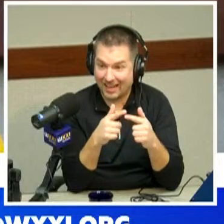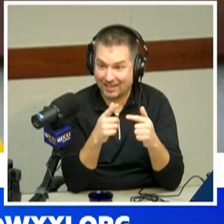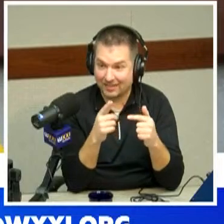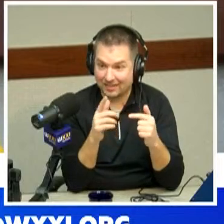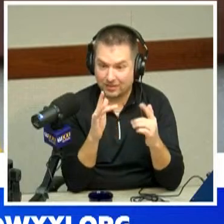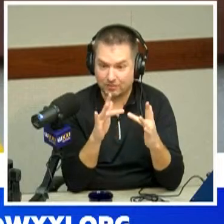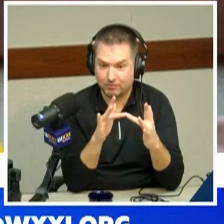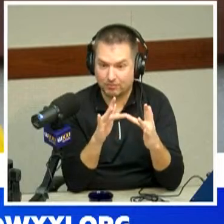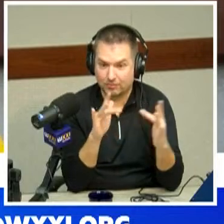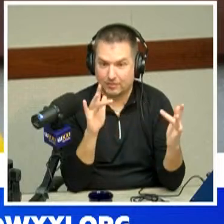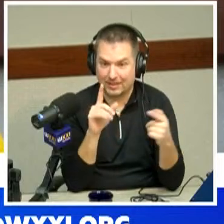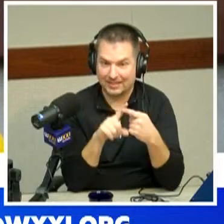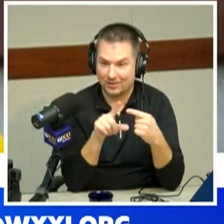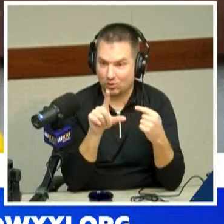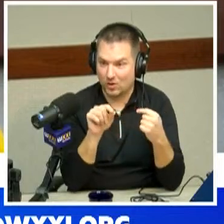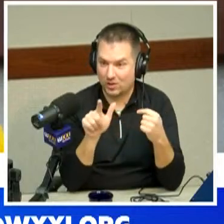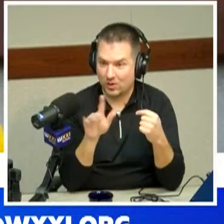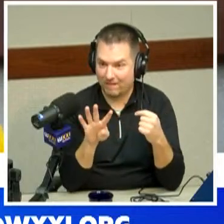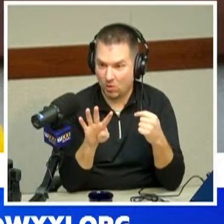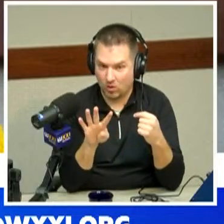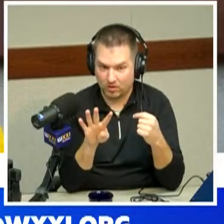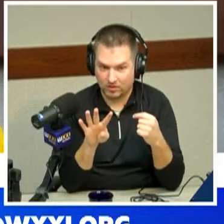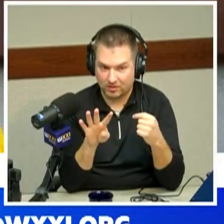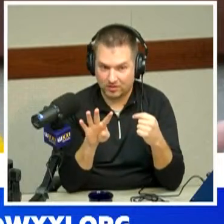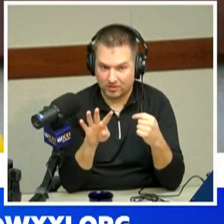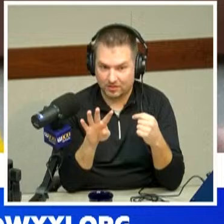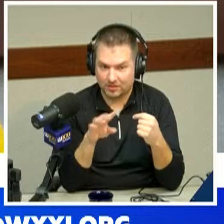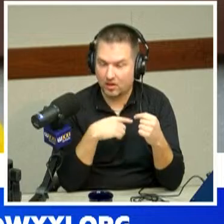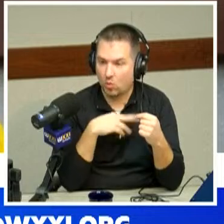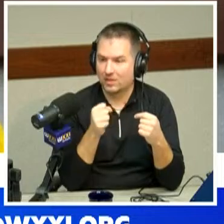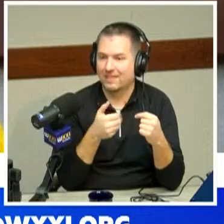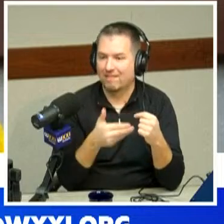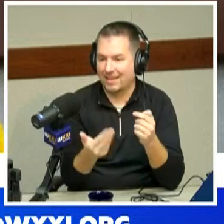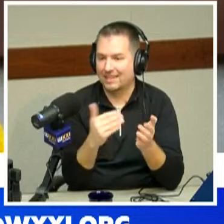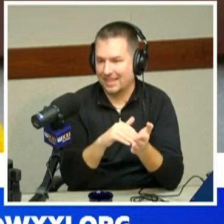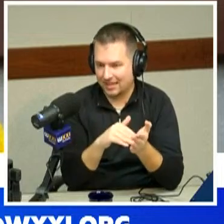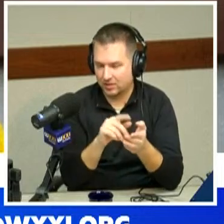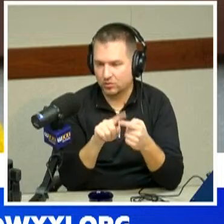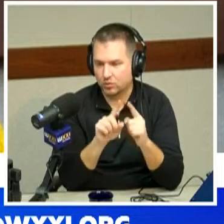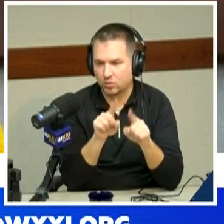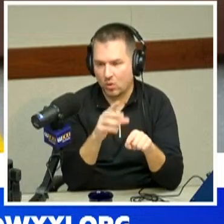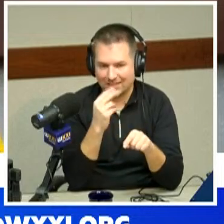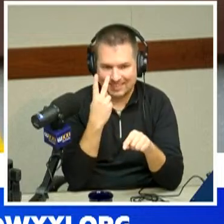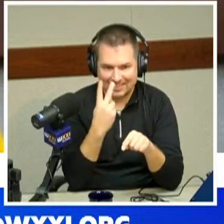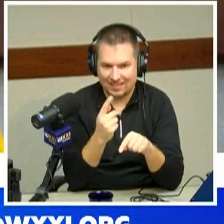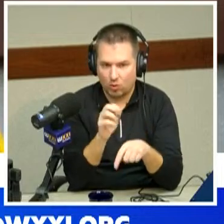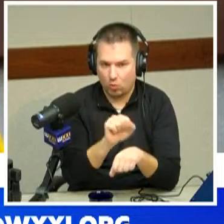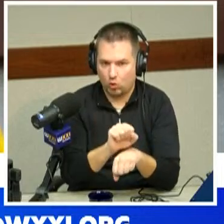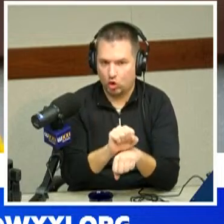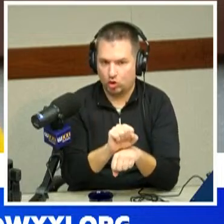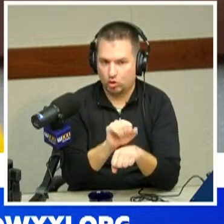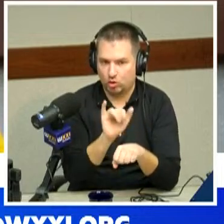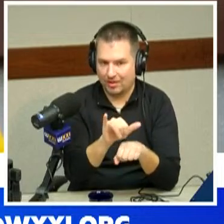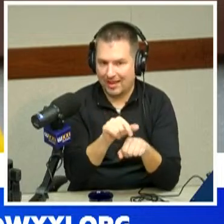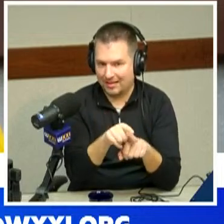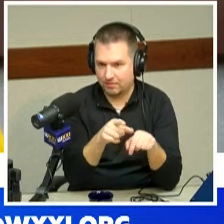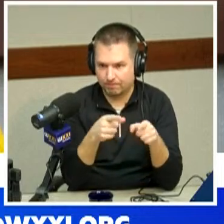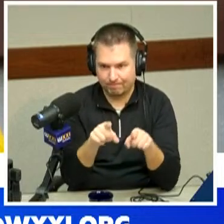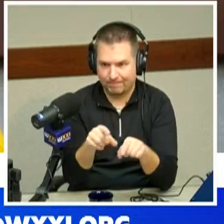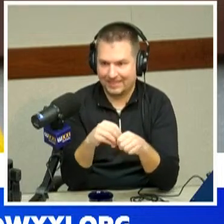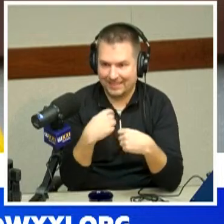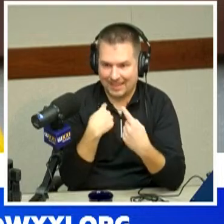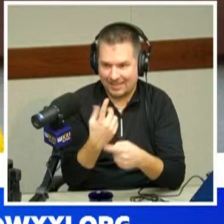until 2024 um and I was invited again to go and see the work that has happened in the last 5 years